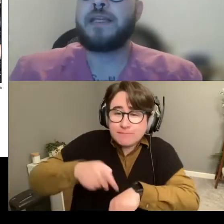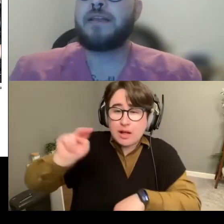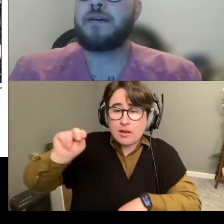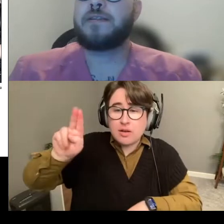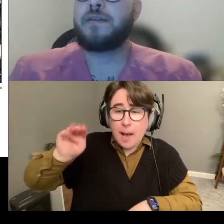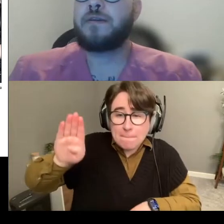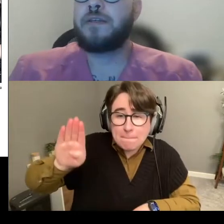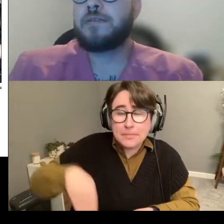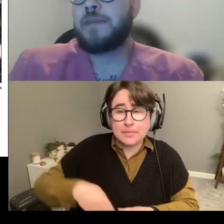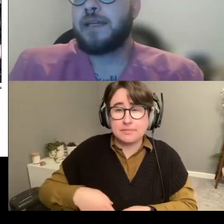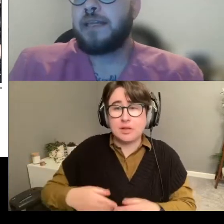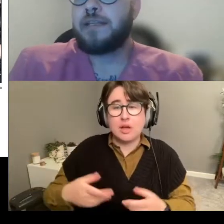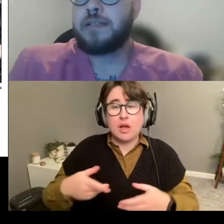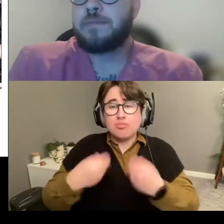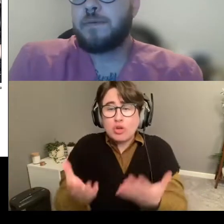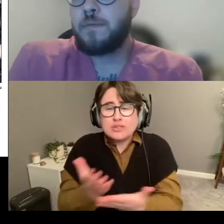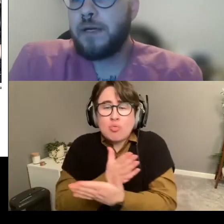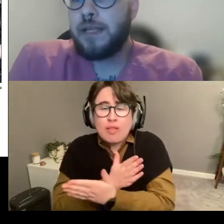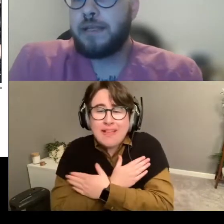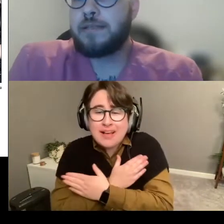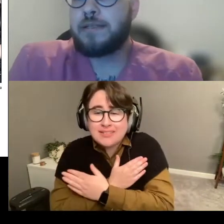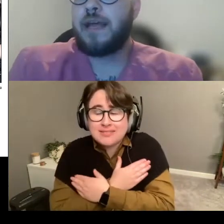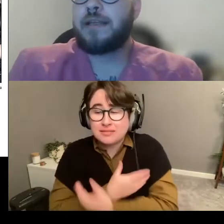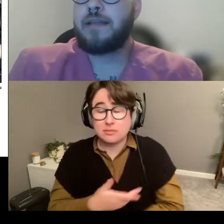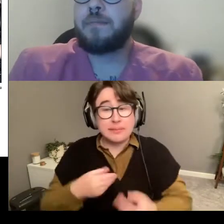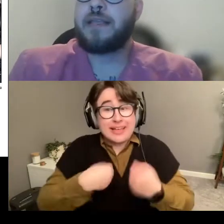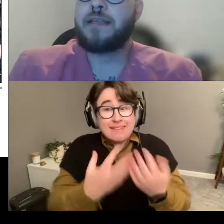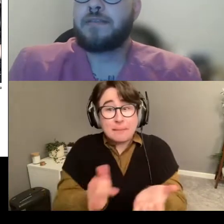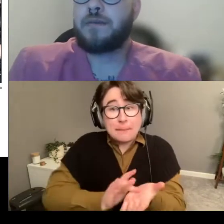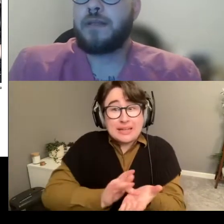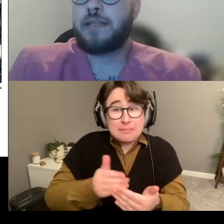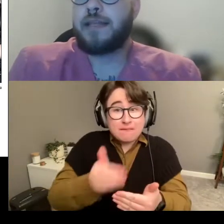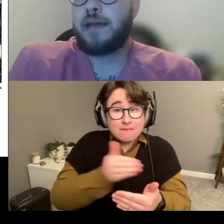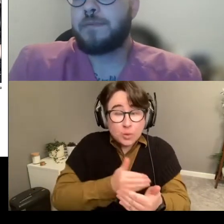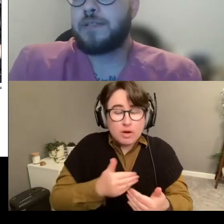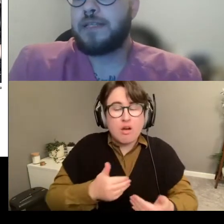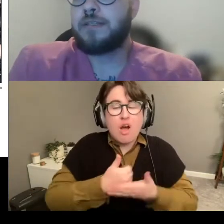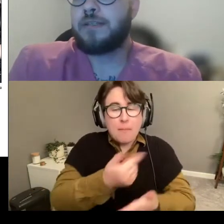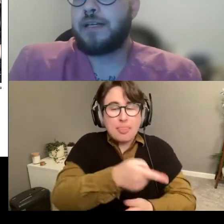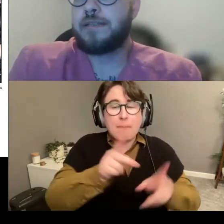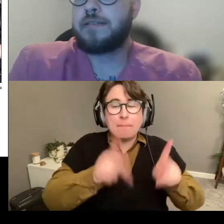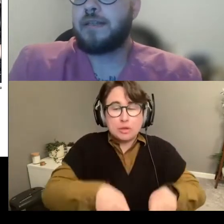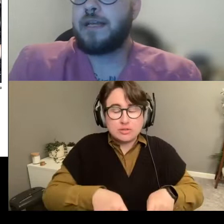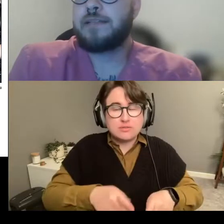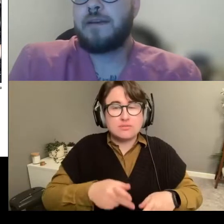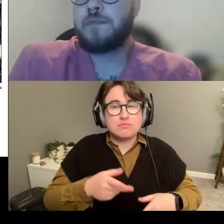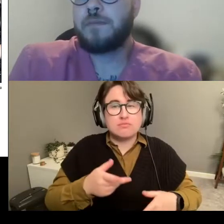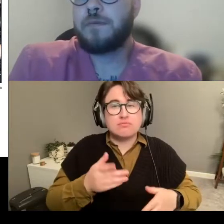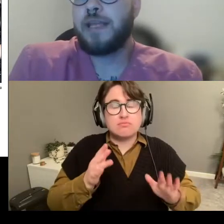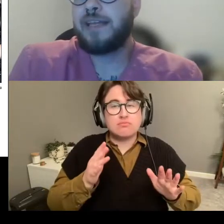We can also use medications beforehand that can make it so that that procedure is less comfortable